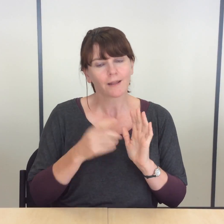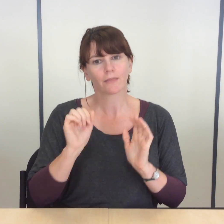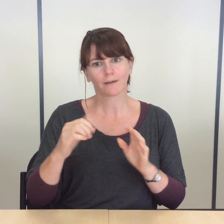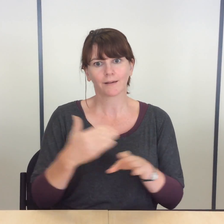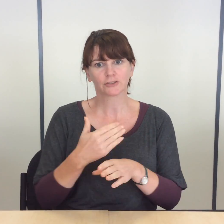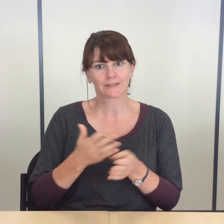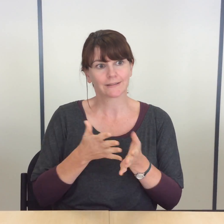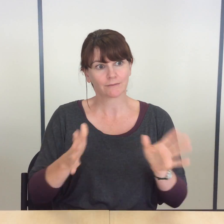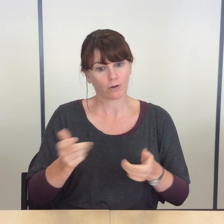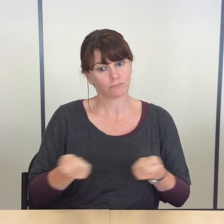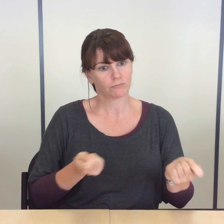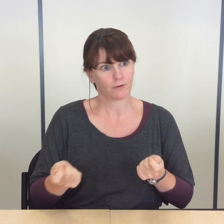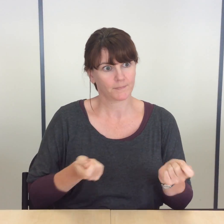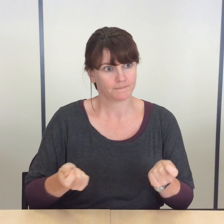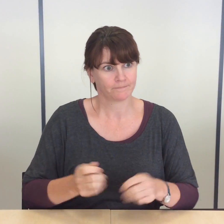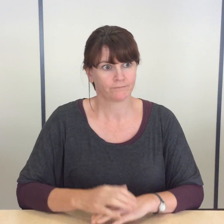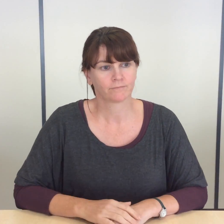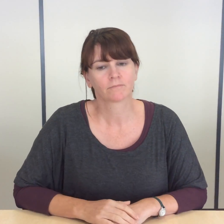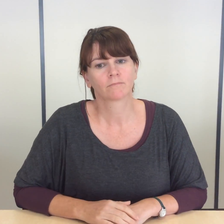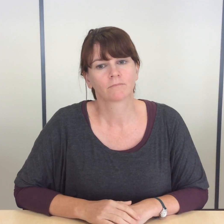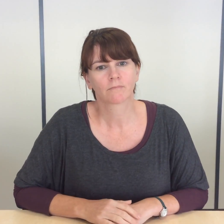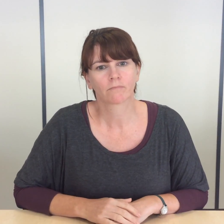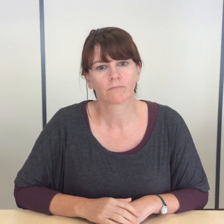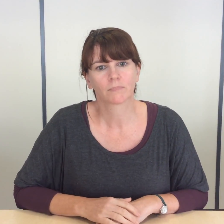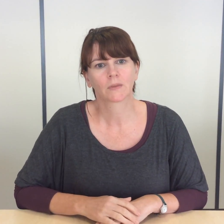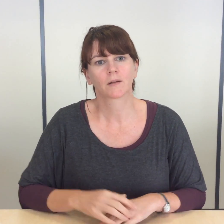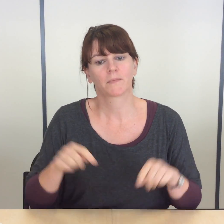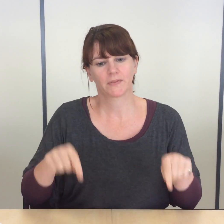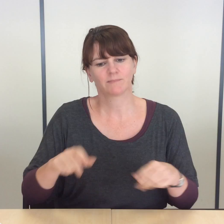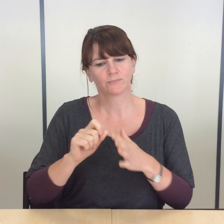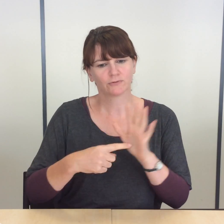a project that Action on Hearing Loss are running.